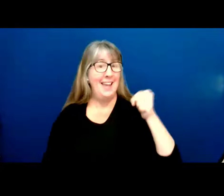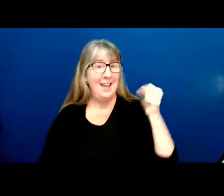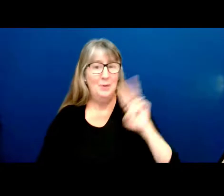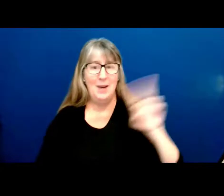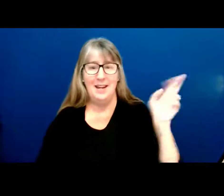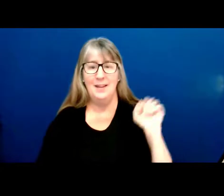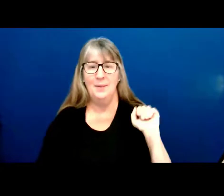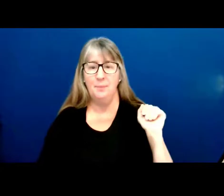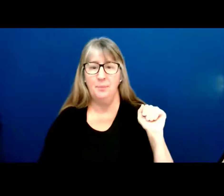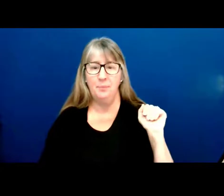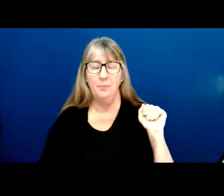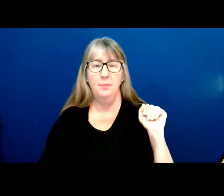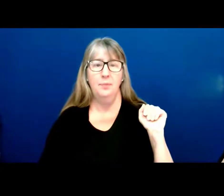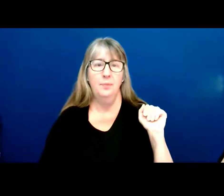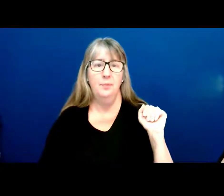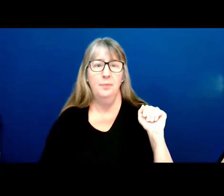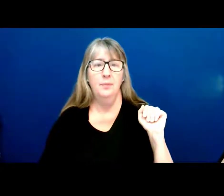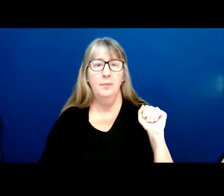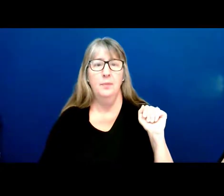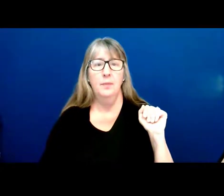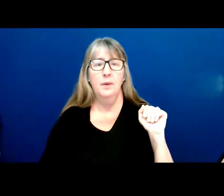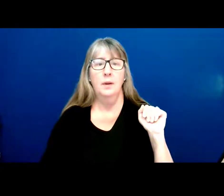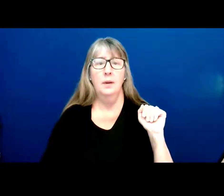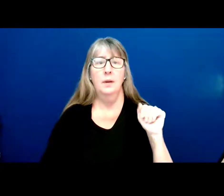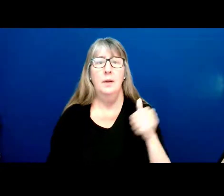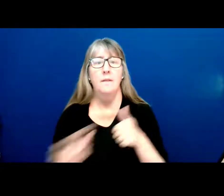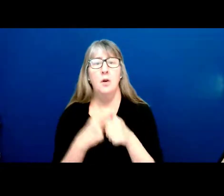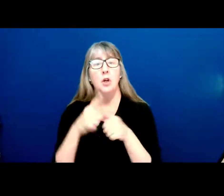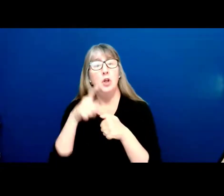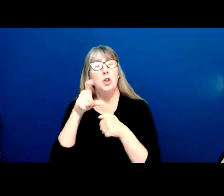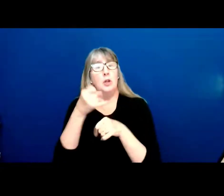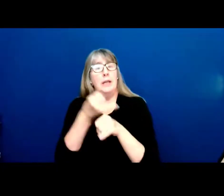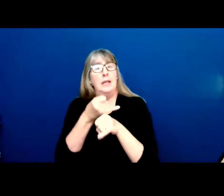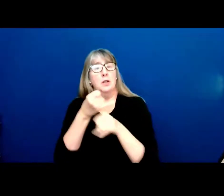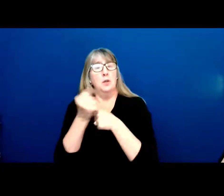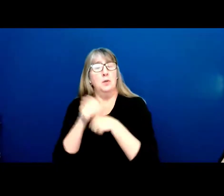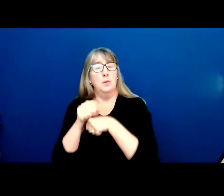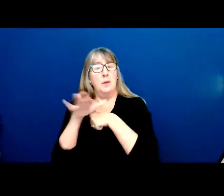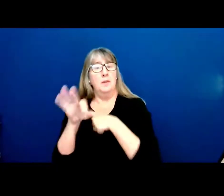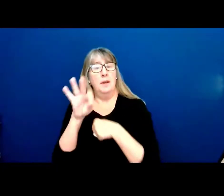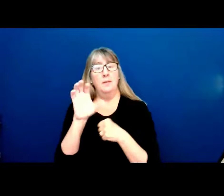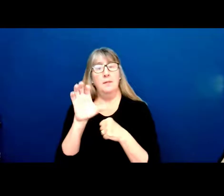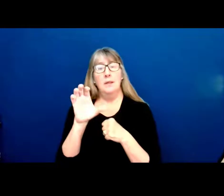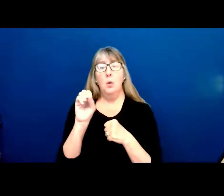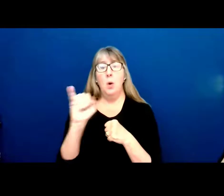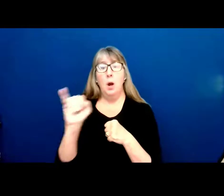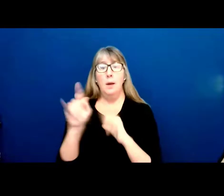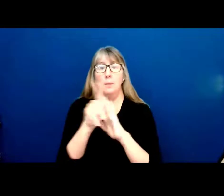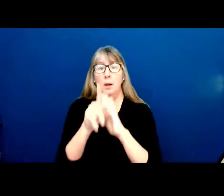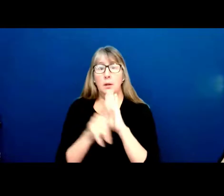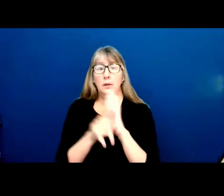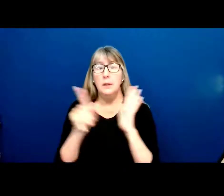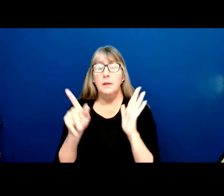"Should Institutions submit their FCOI policies at the time of NIH grant application submission?"